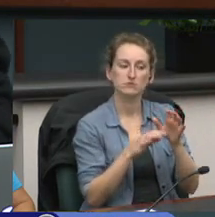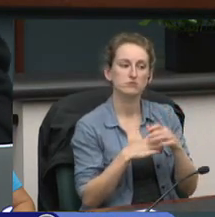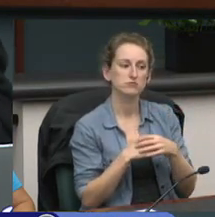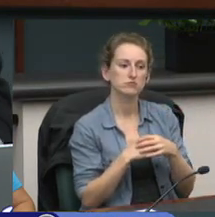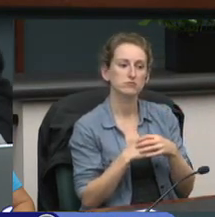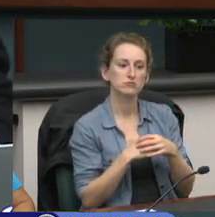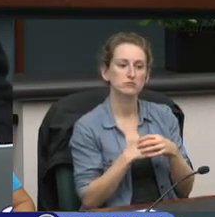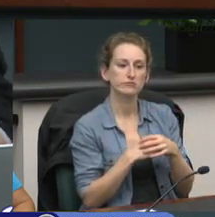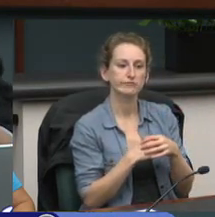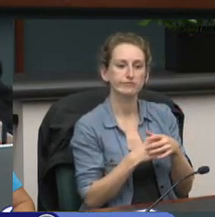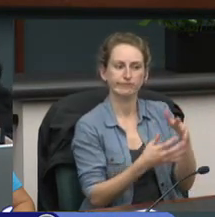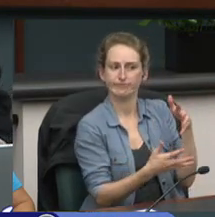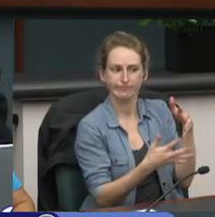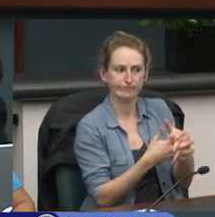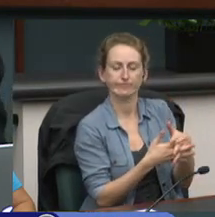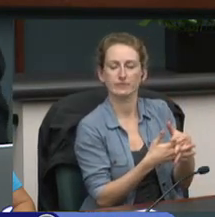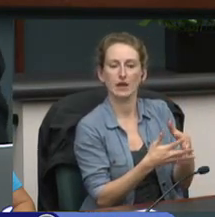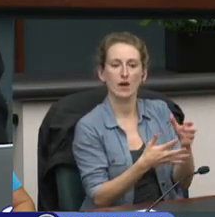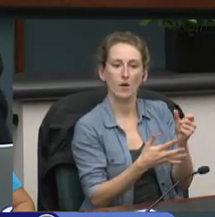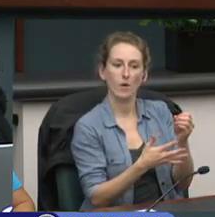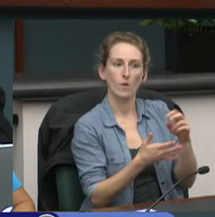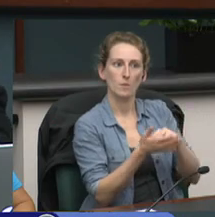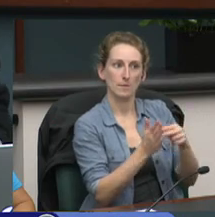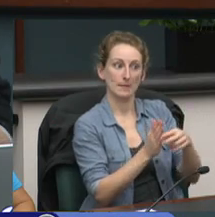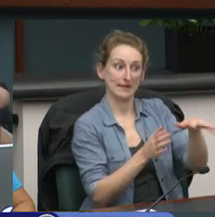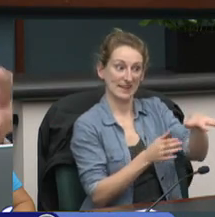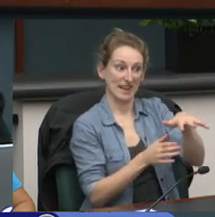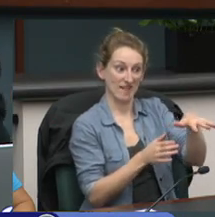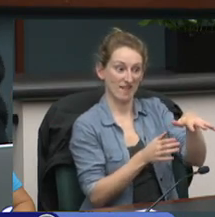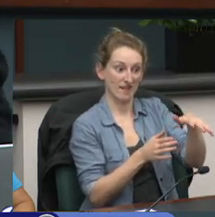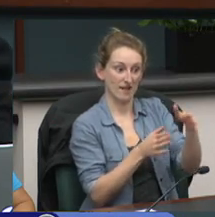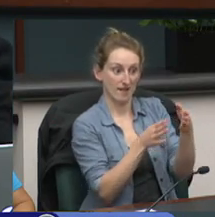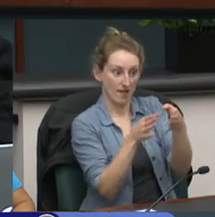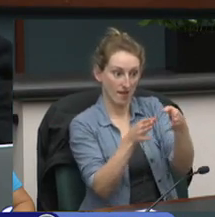had this domino effect that wound up cause you to save the whole square and